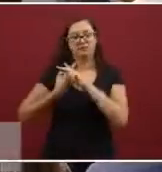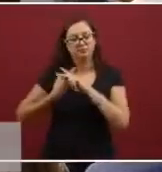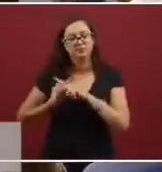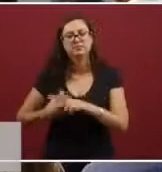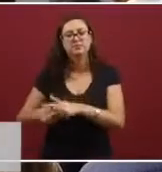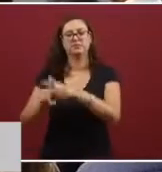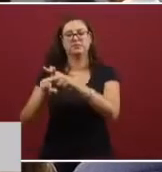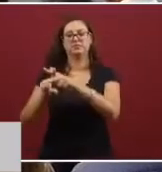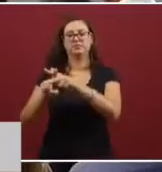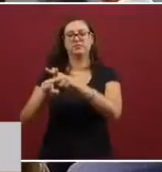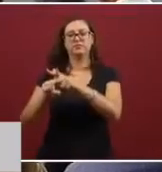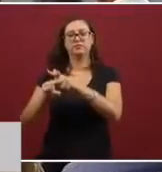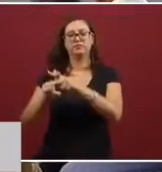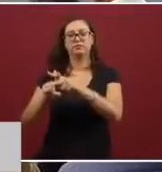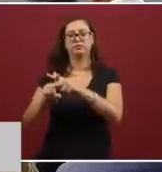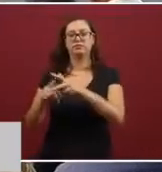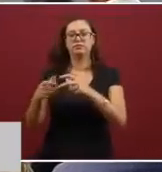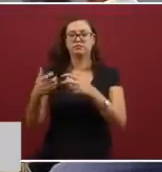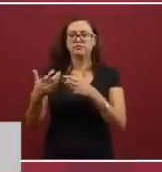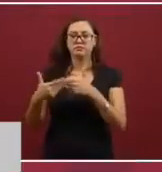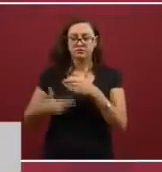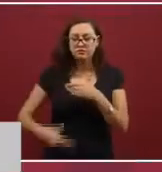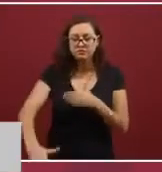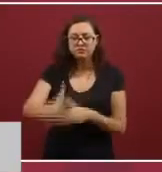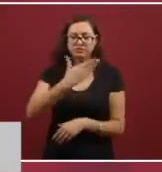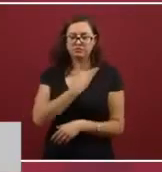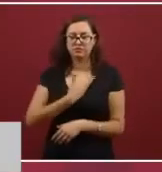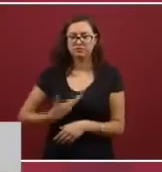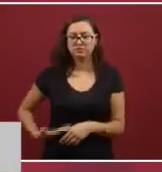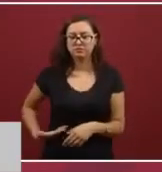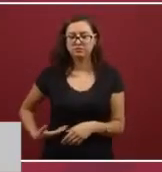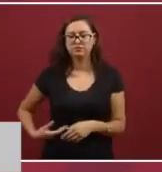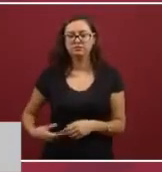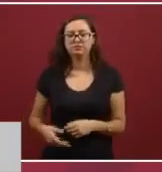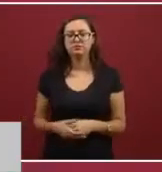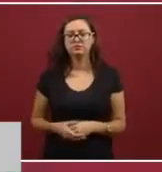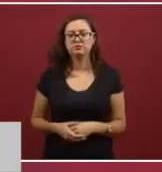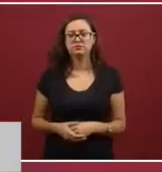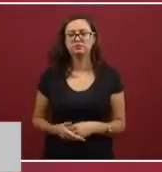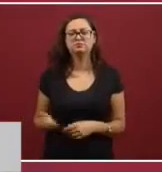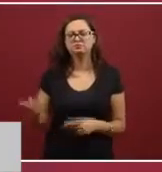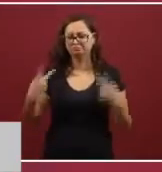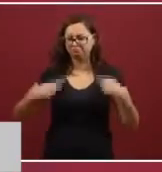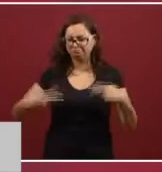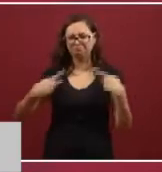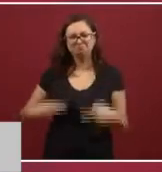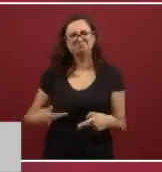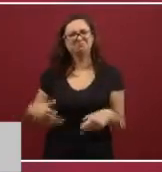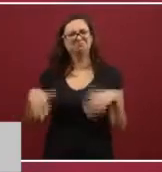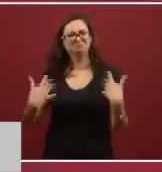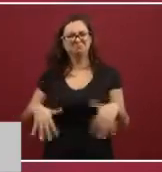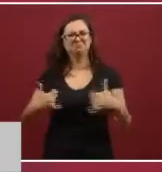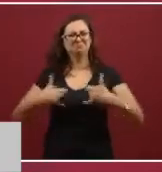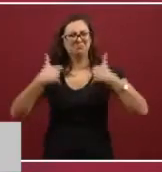Finally, President Andres Manuel Lopez Obrador announces that he will meet this Thursday in Tapachula with the President of El Salvador Nayiv Bukele